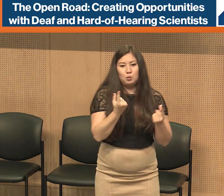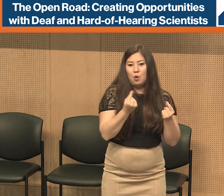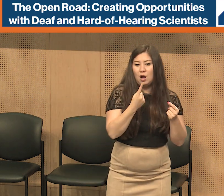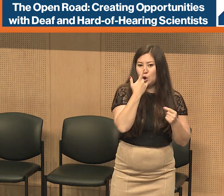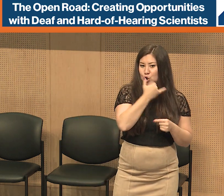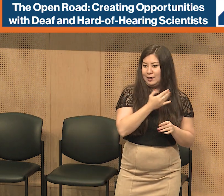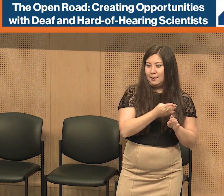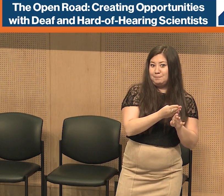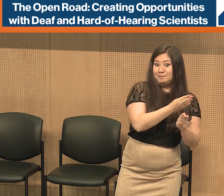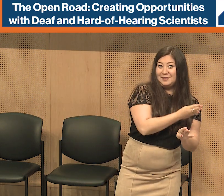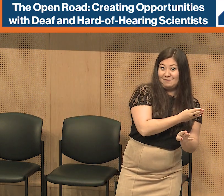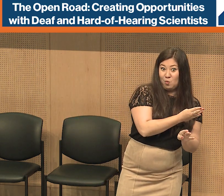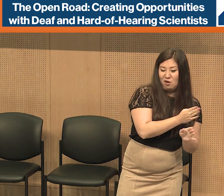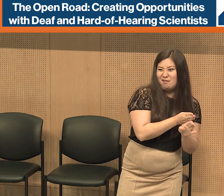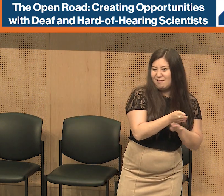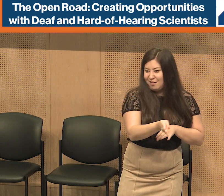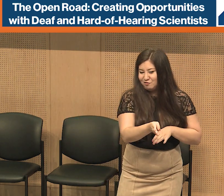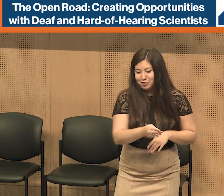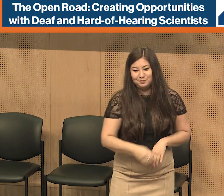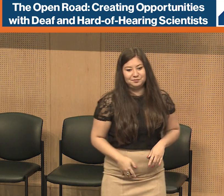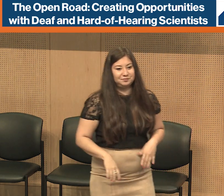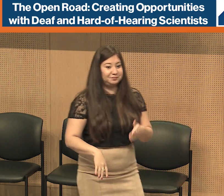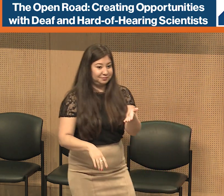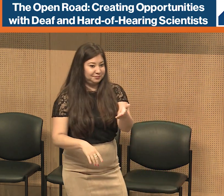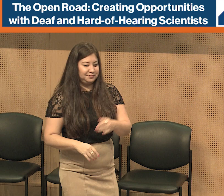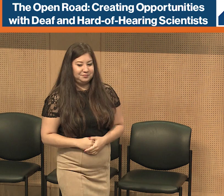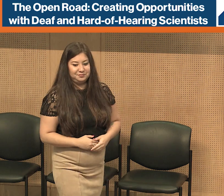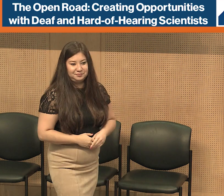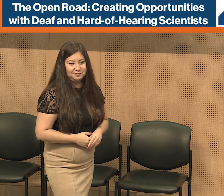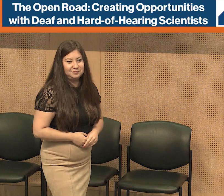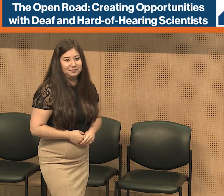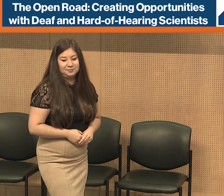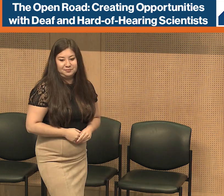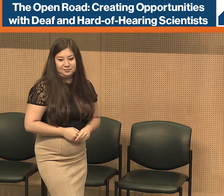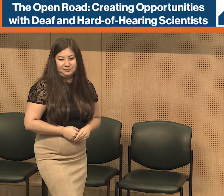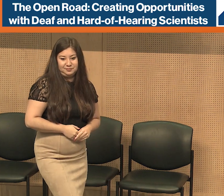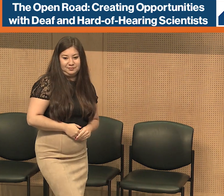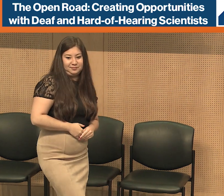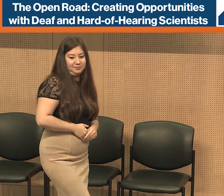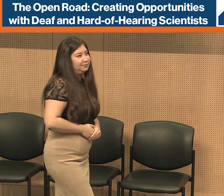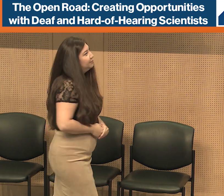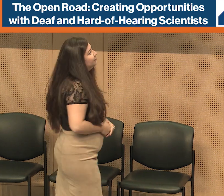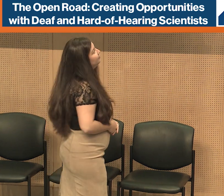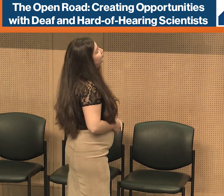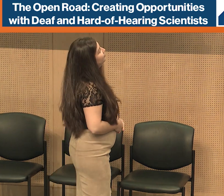So, I'm going to show you before and after of those statements.